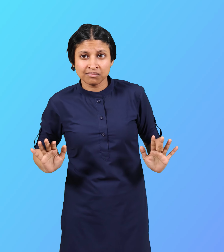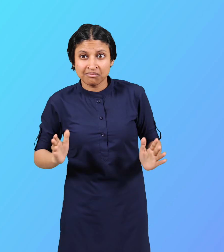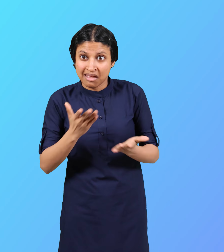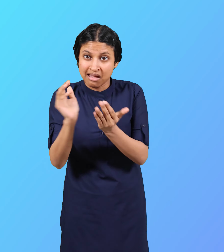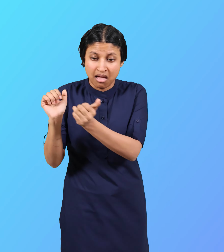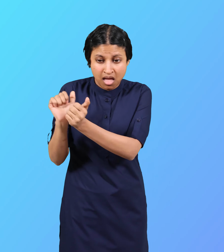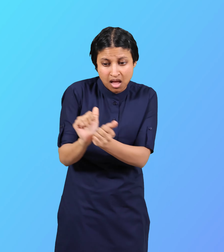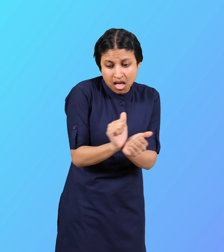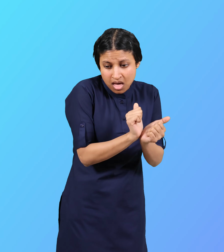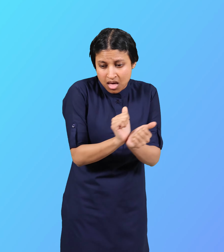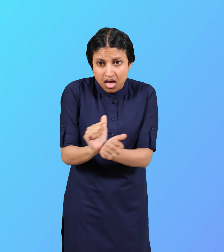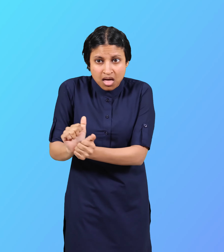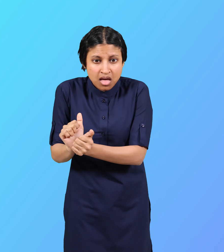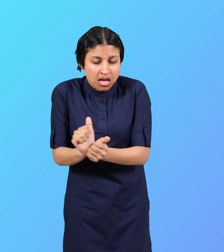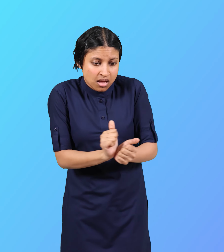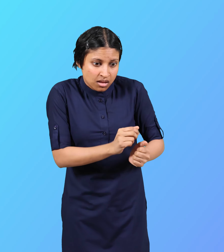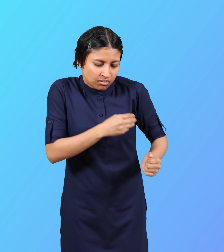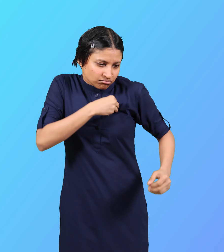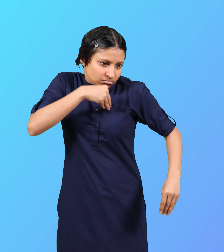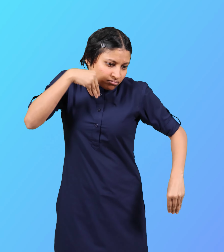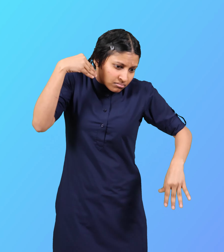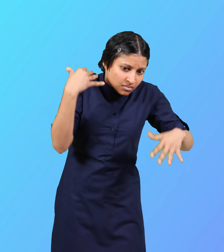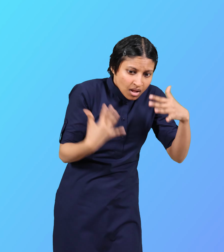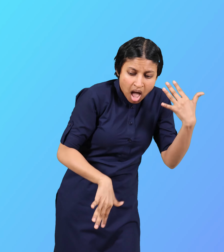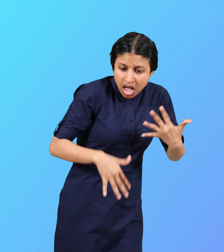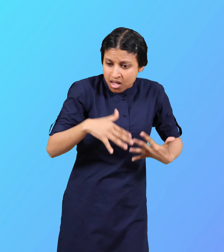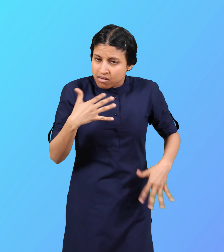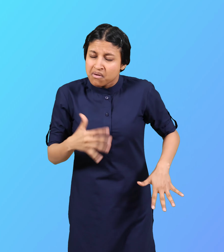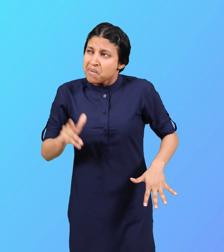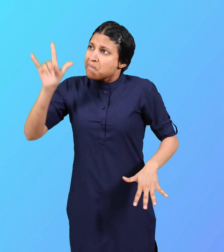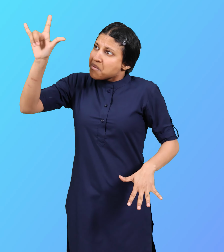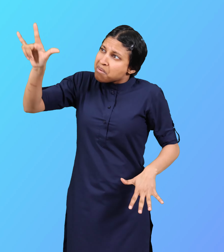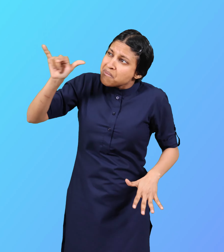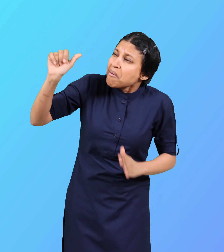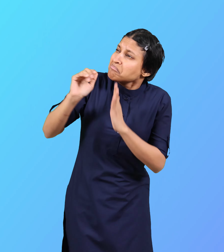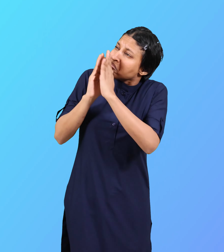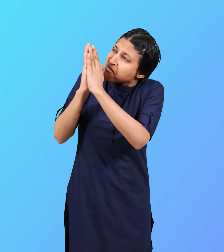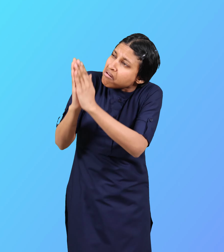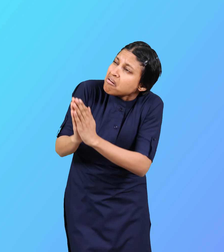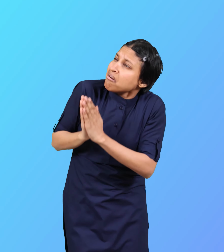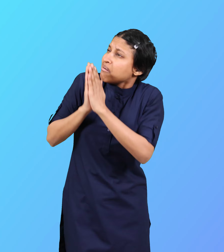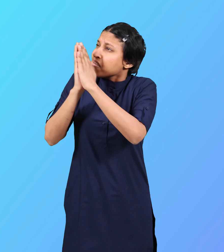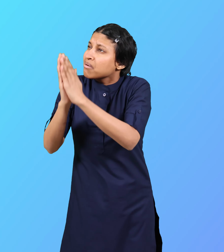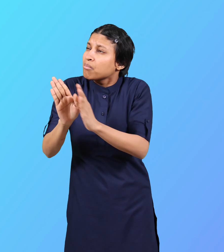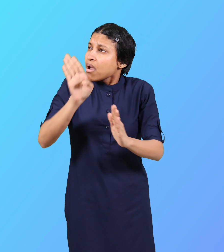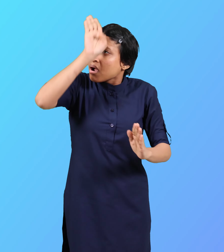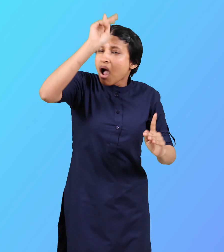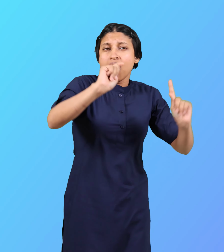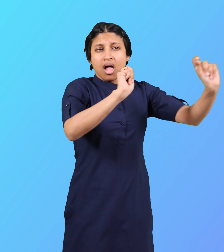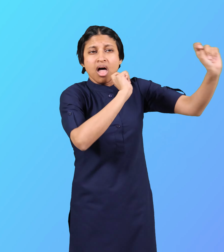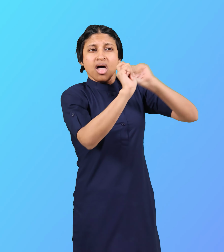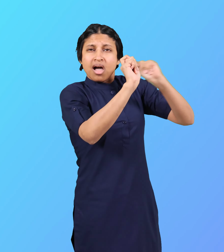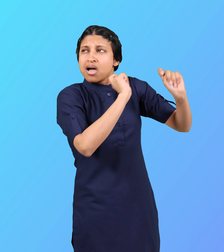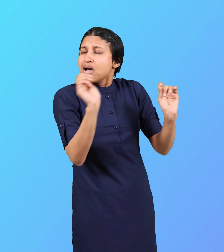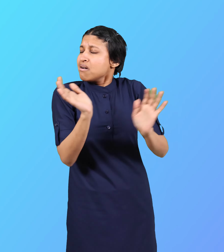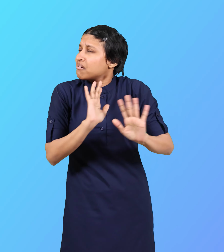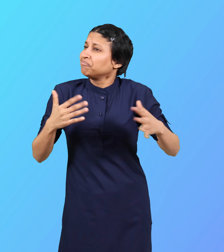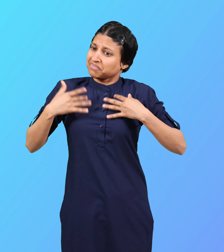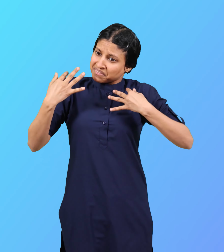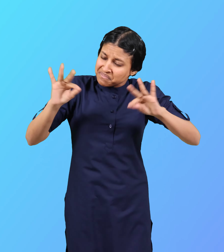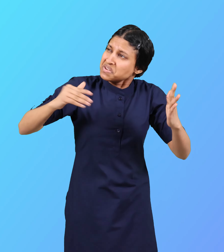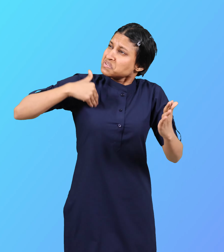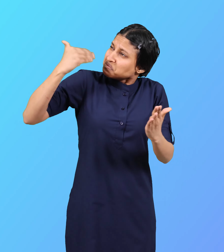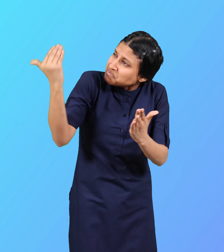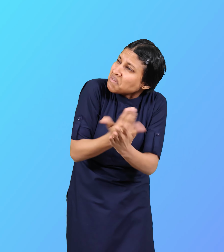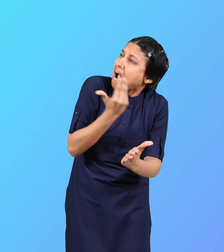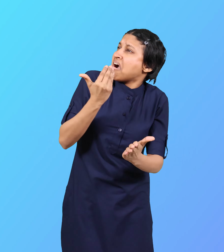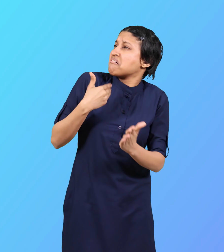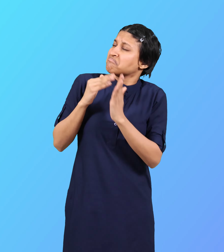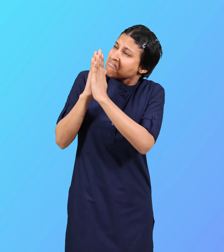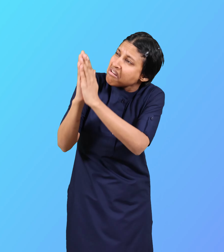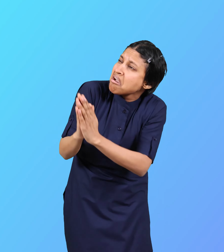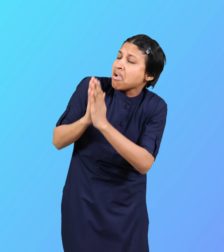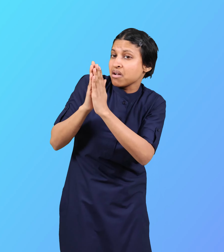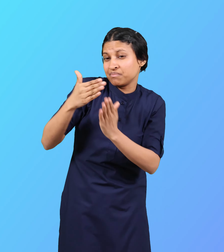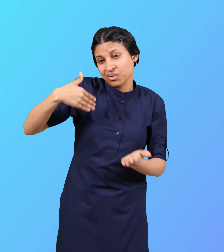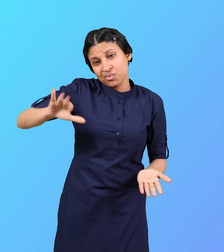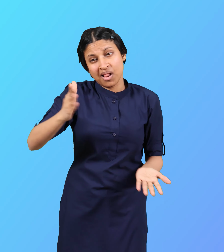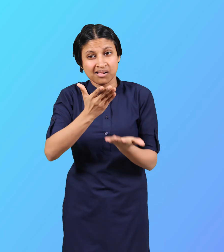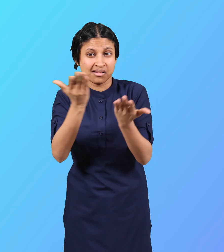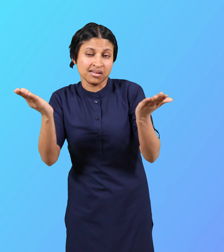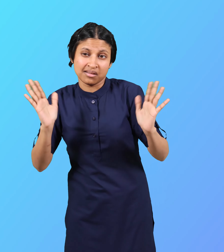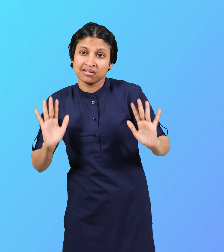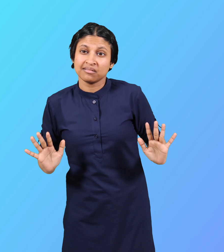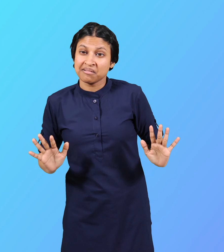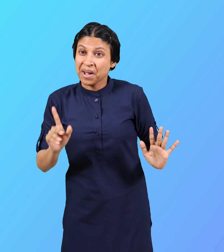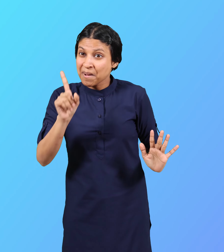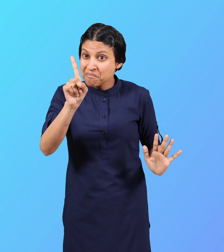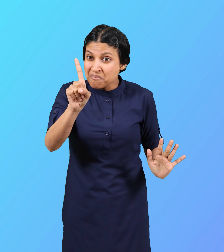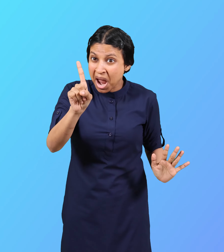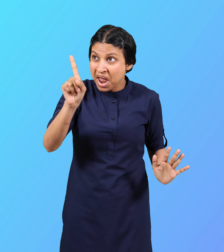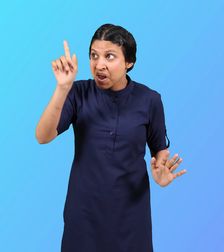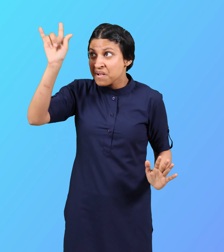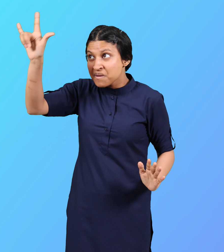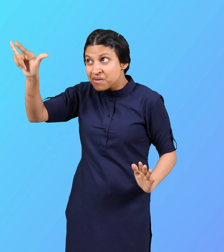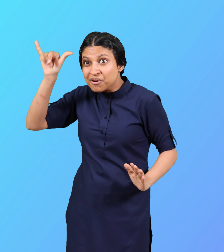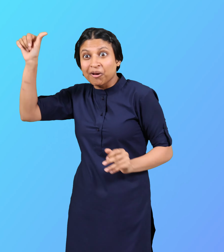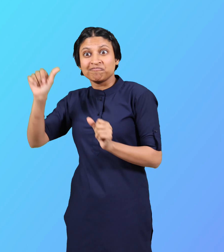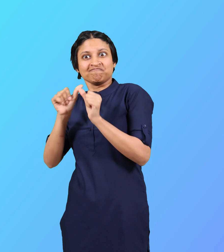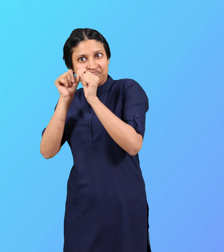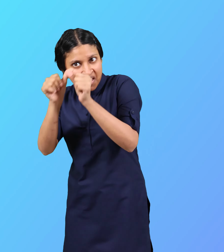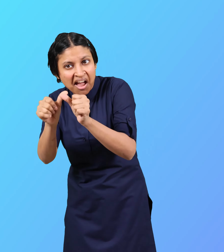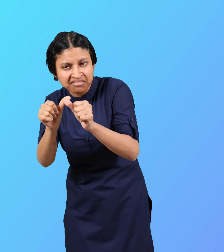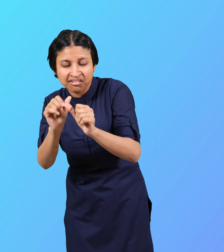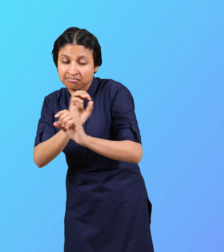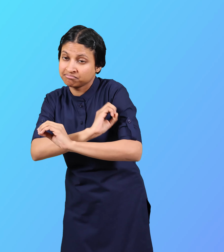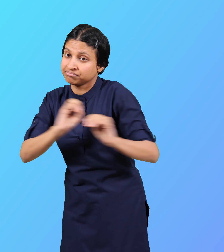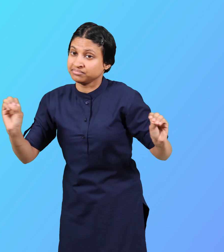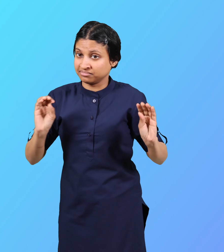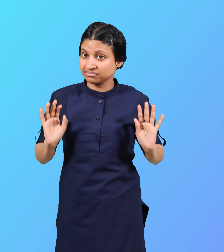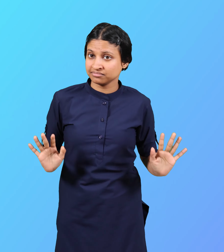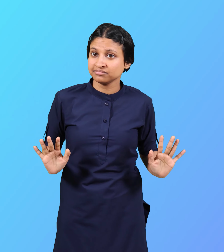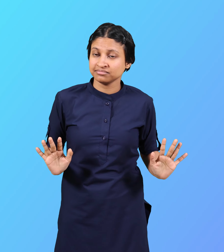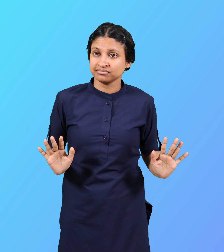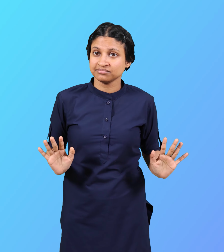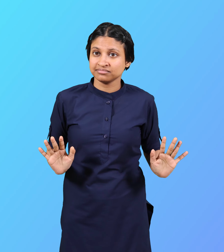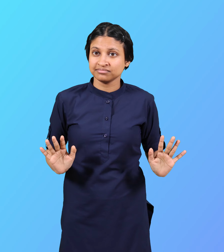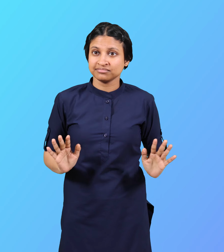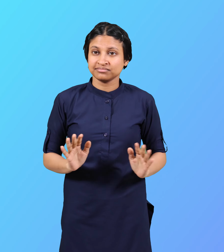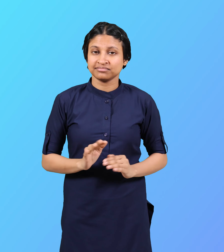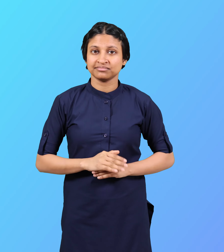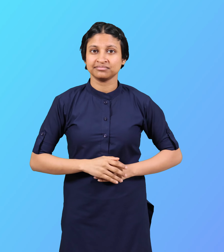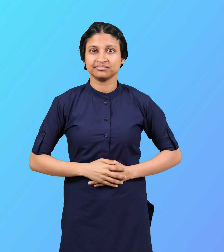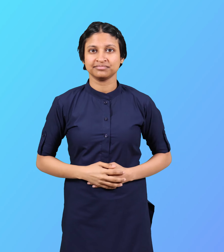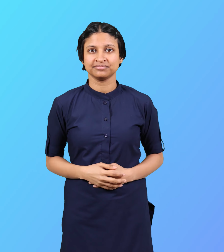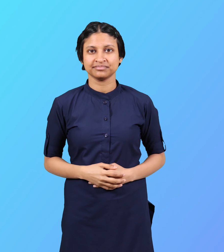When that time comes, you will cry out because of the king you chose. But the LORD won’t answer you.”